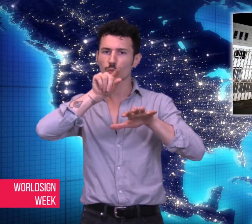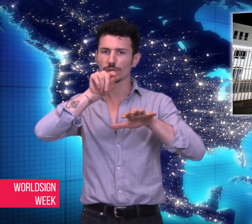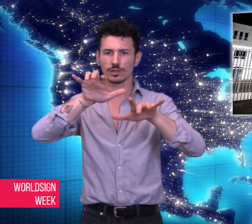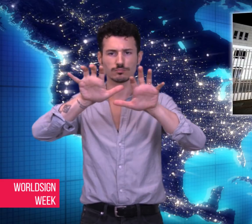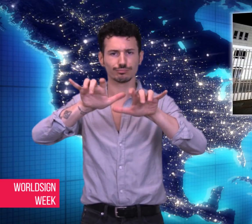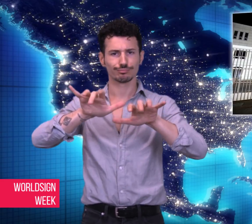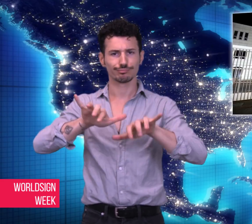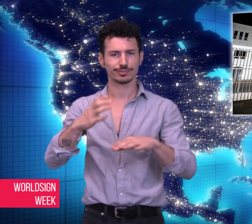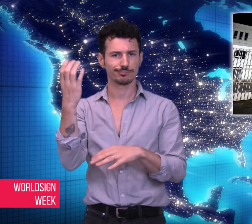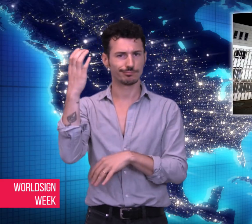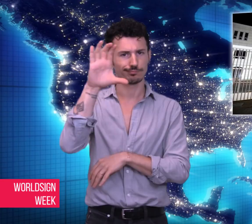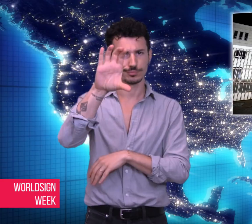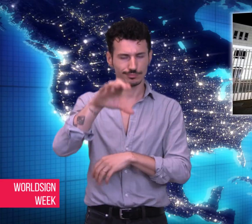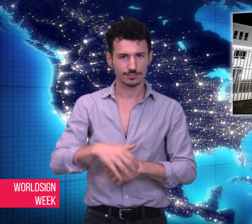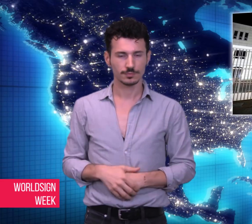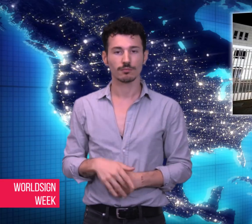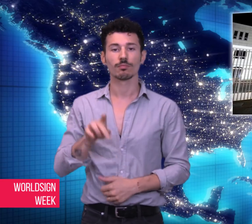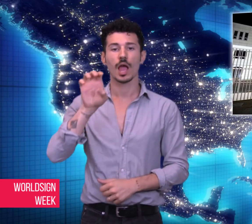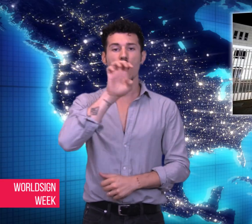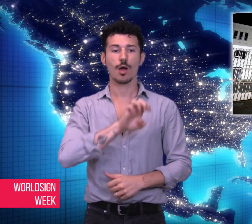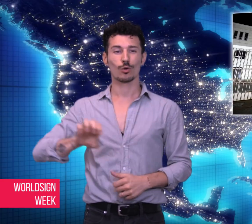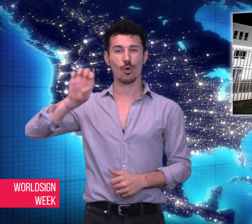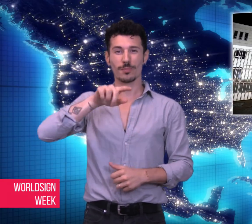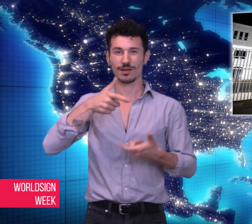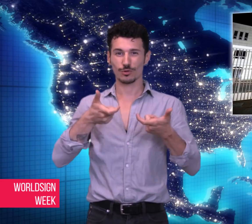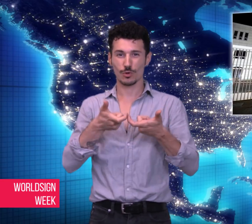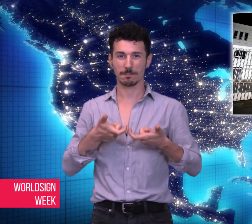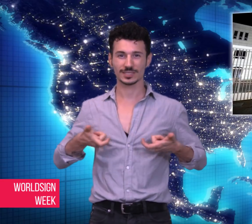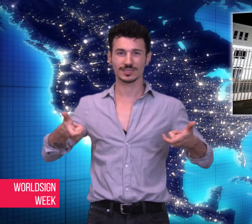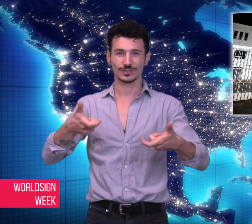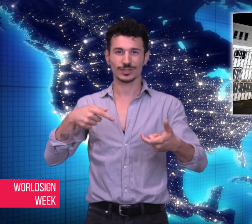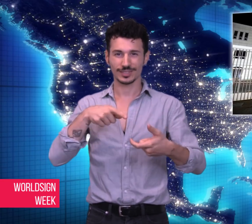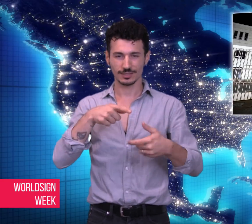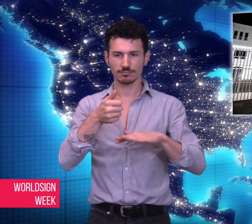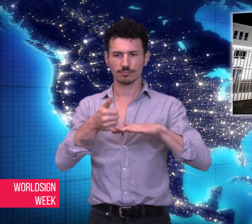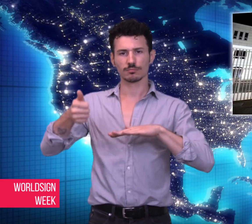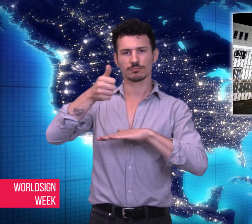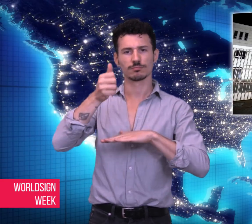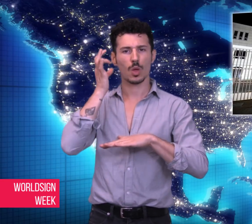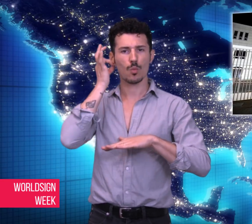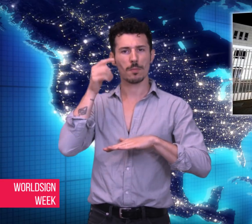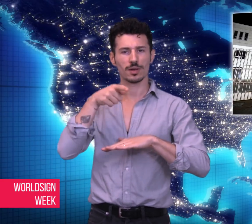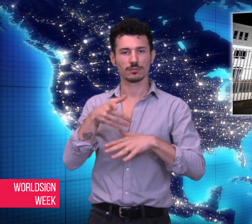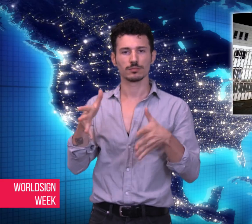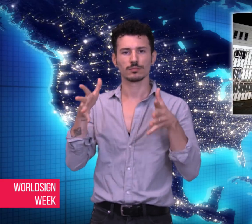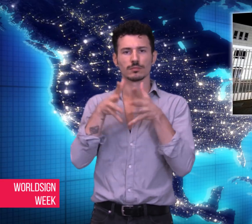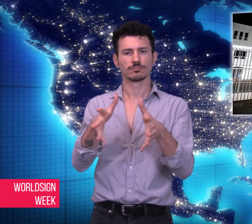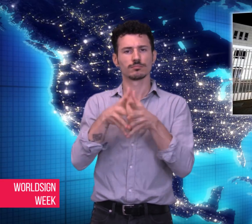the arrests which happened last May,